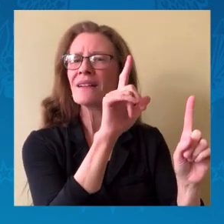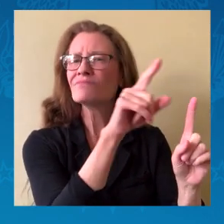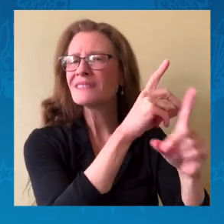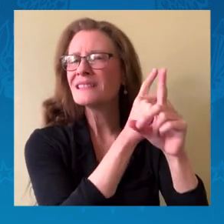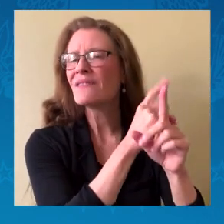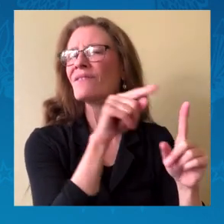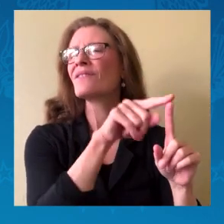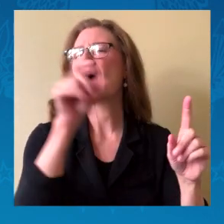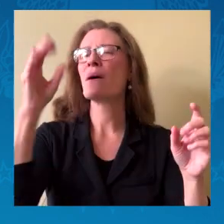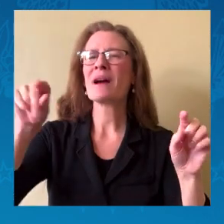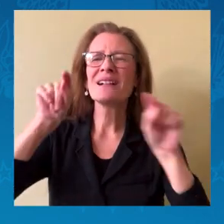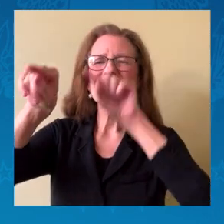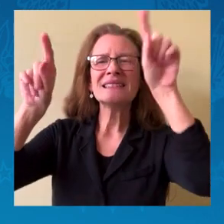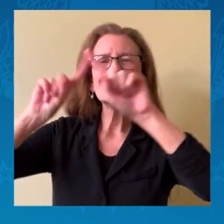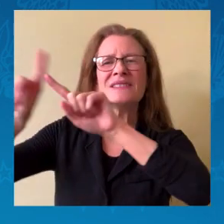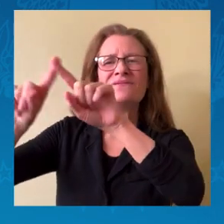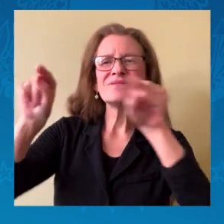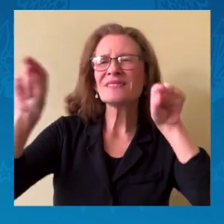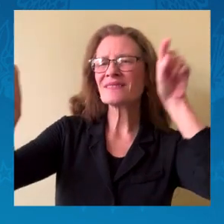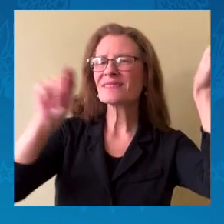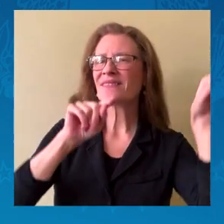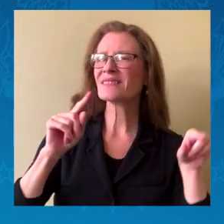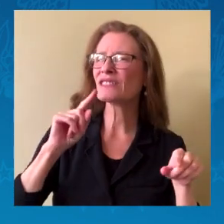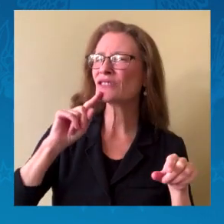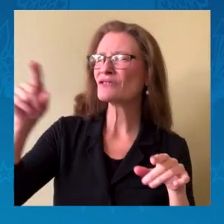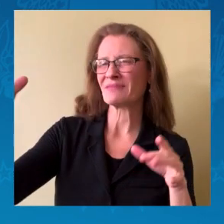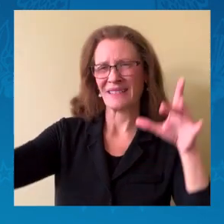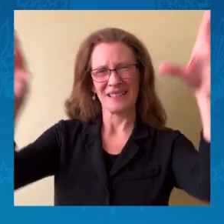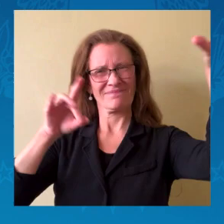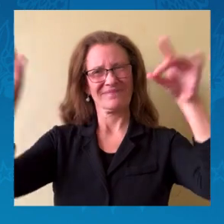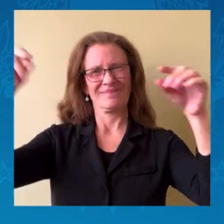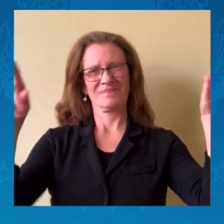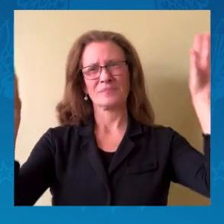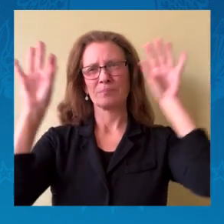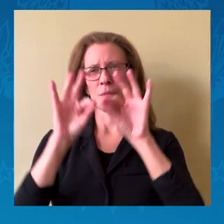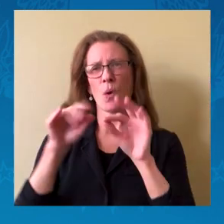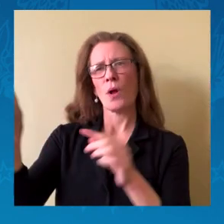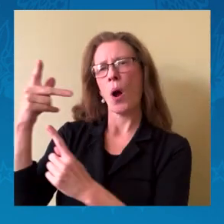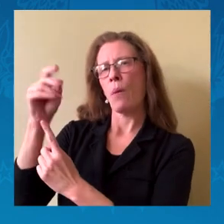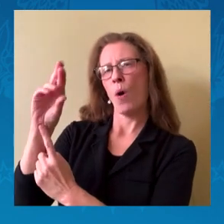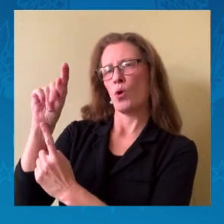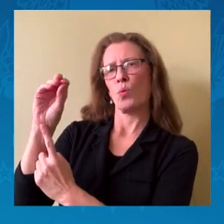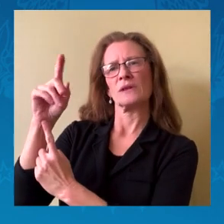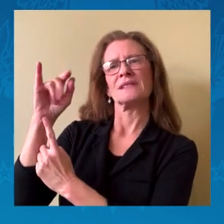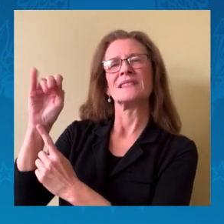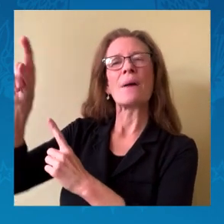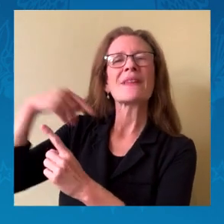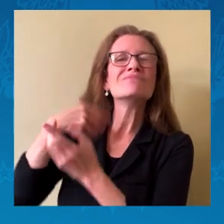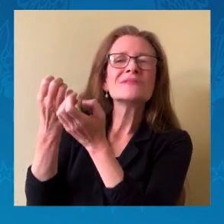A prototype space situational awareness system to support civil and commercial space operations.